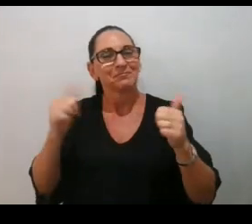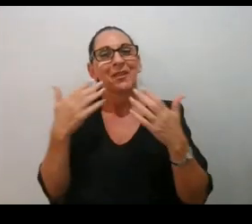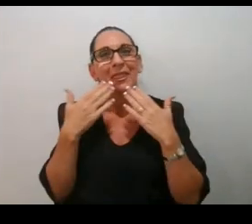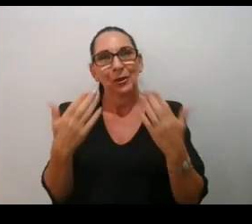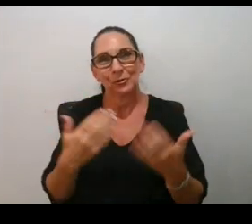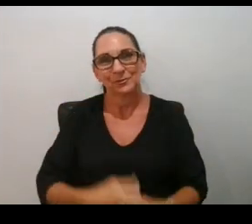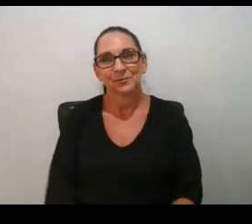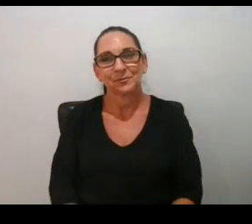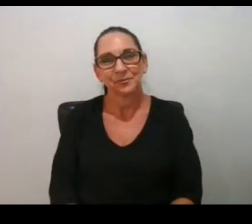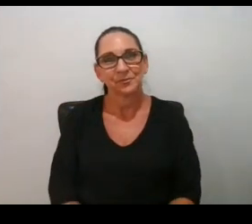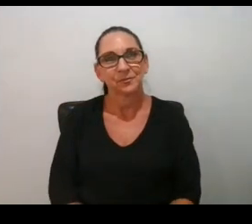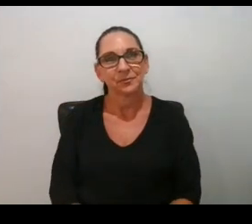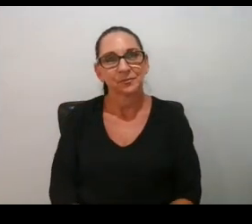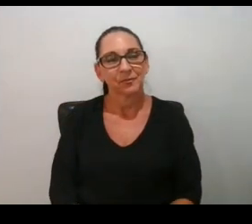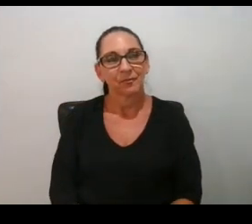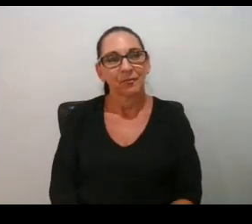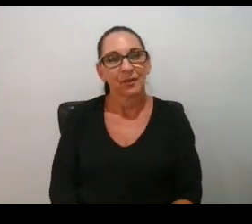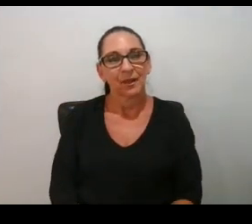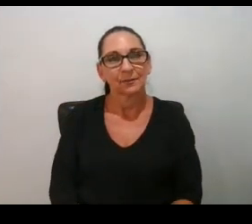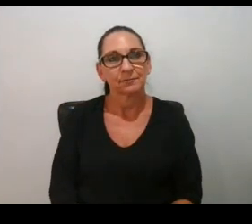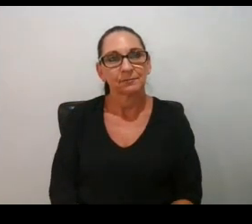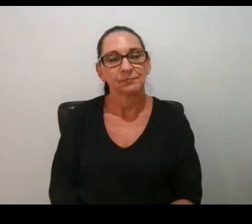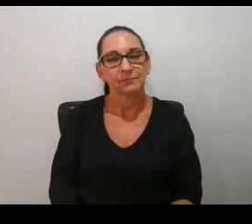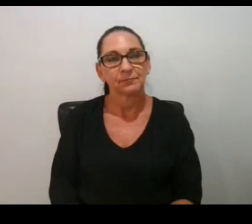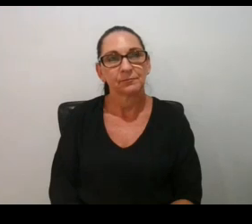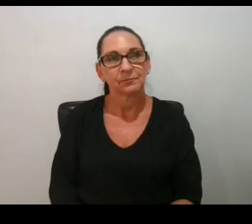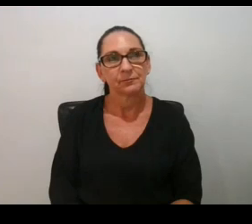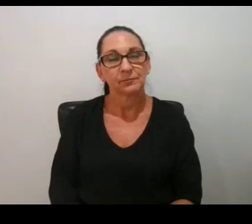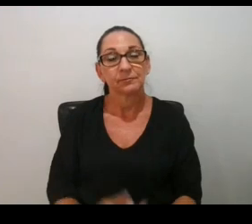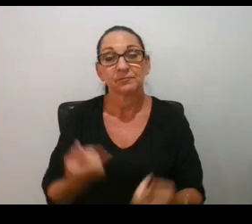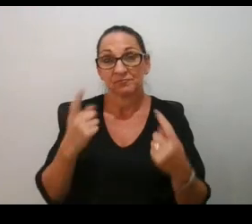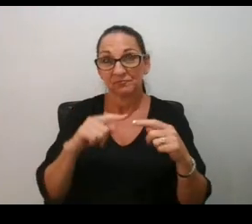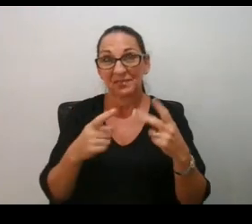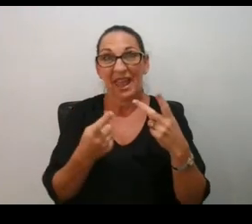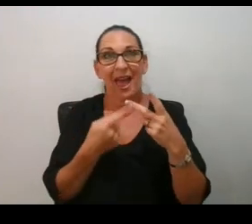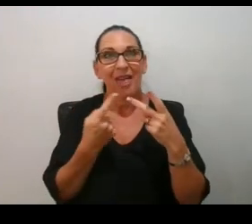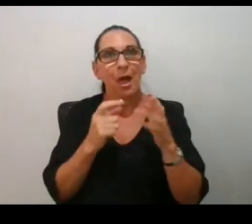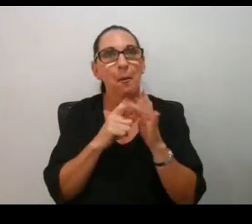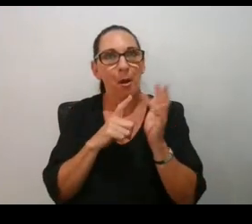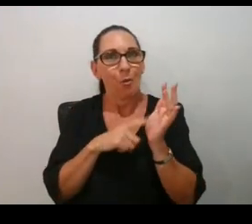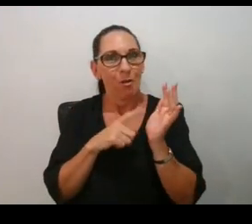that one and move on to our I've got another Poll for you straight up yep so the next poll